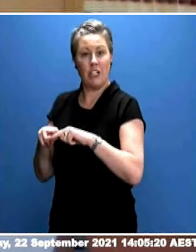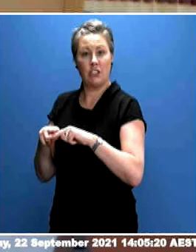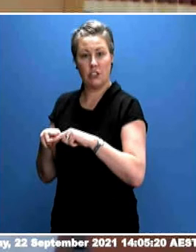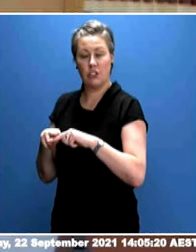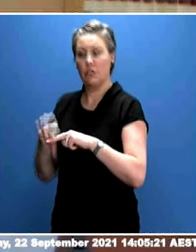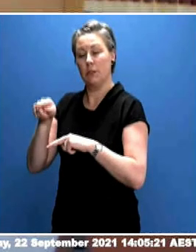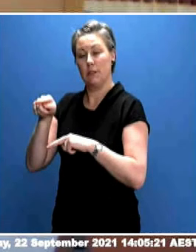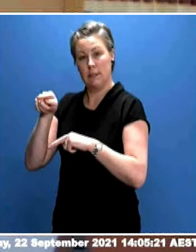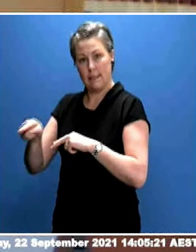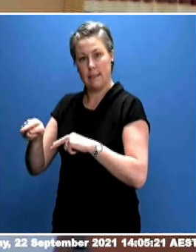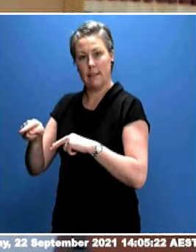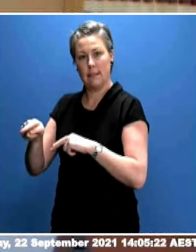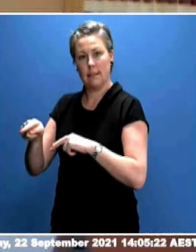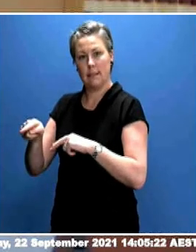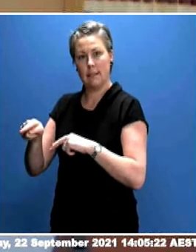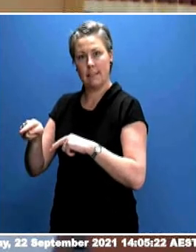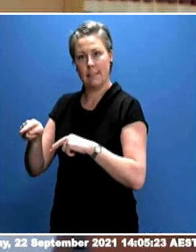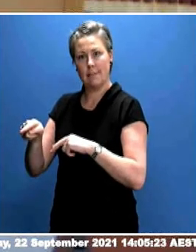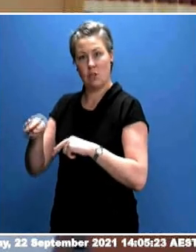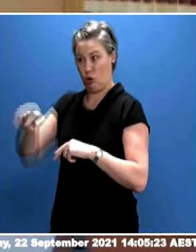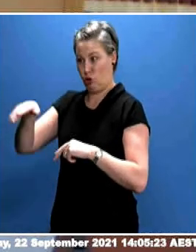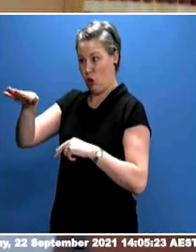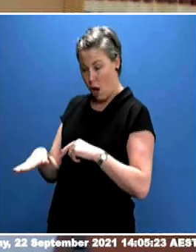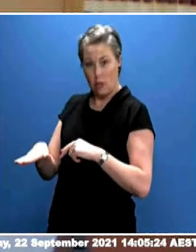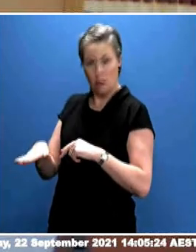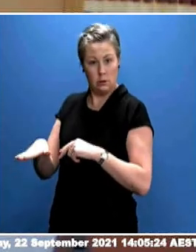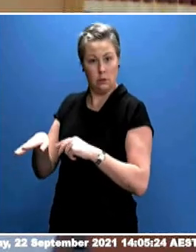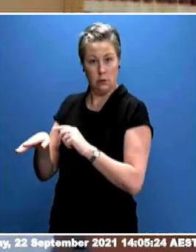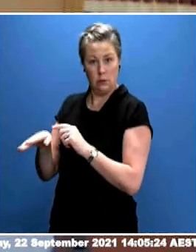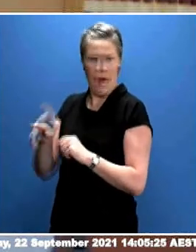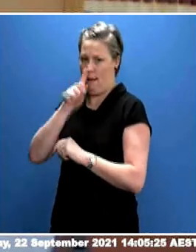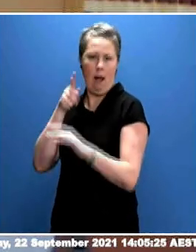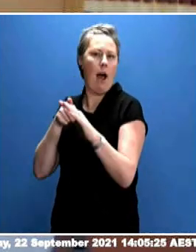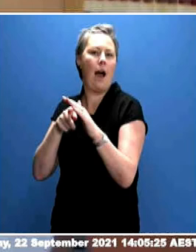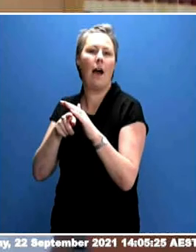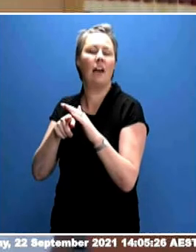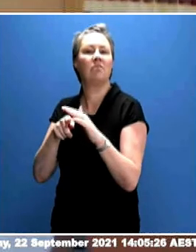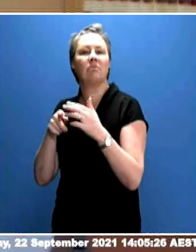Facility, you, as a child or as a young person, you're not free to leave at all.